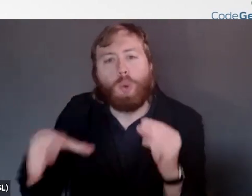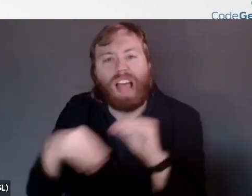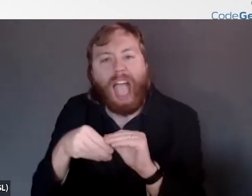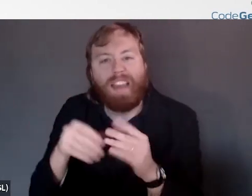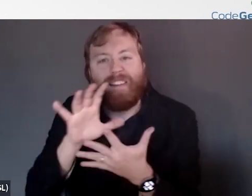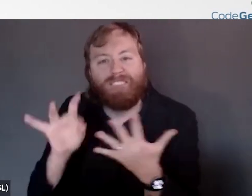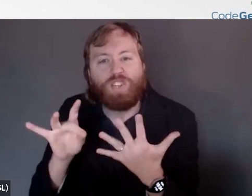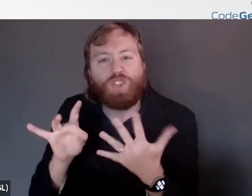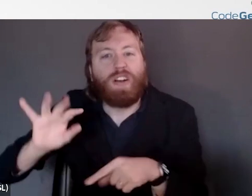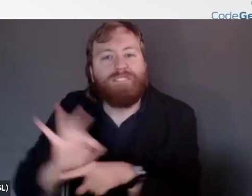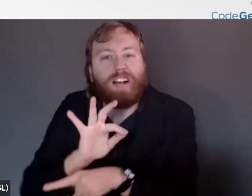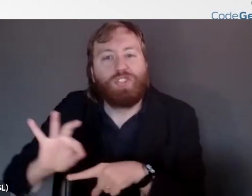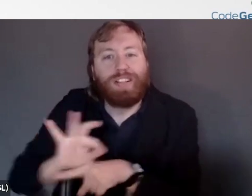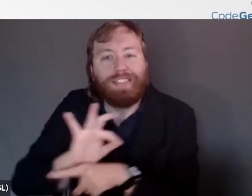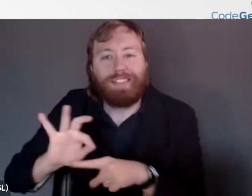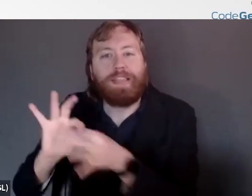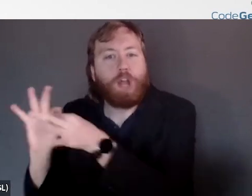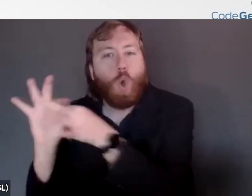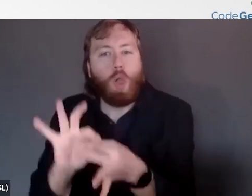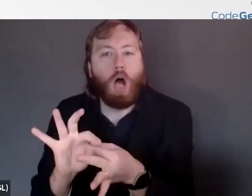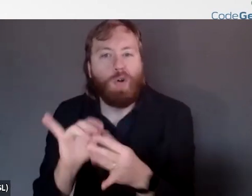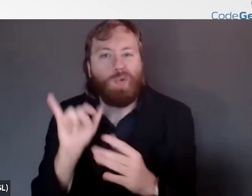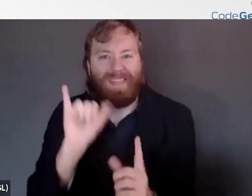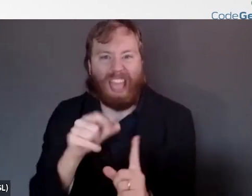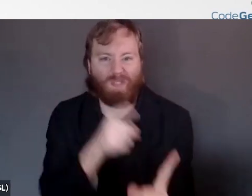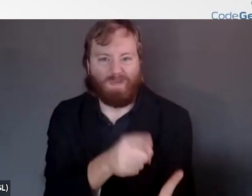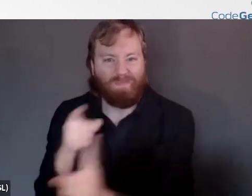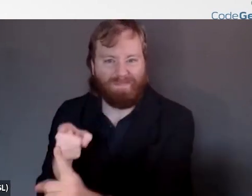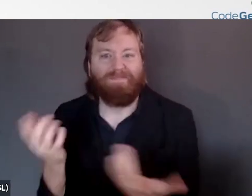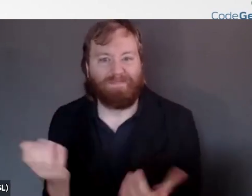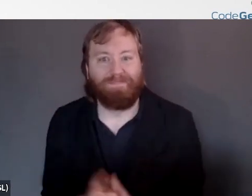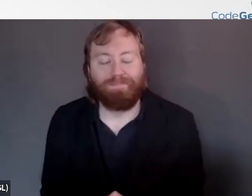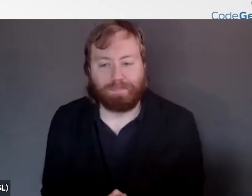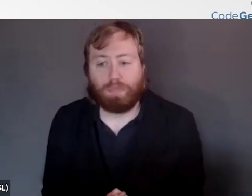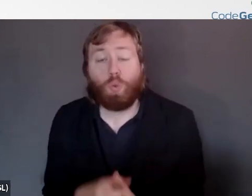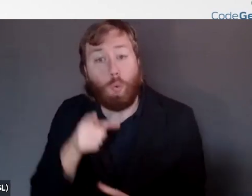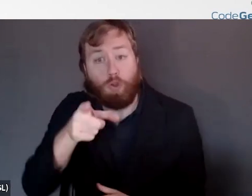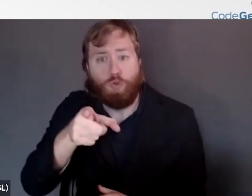that go along with those. When you're building an HTML table,